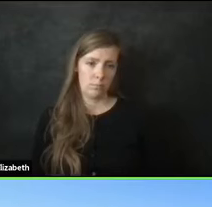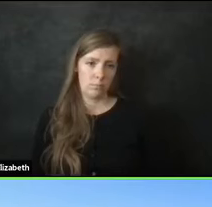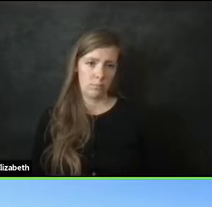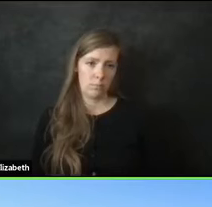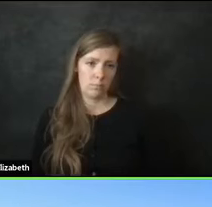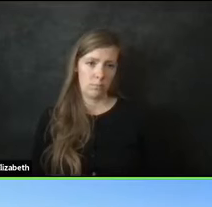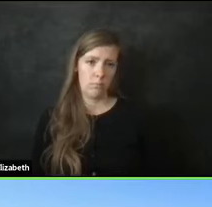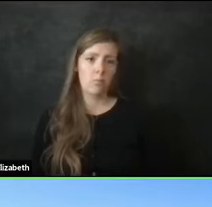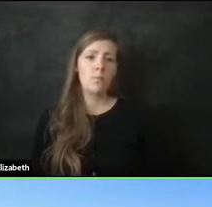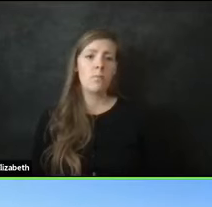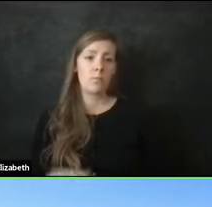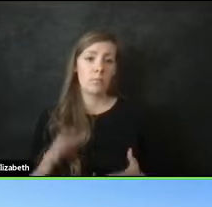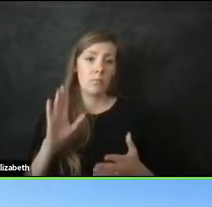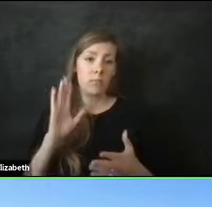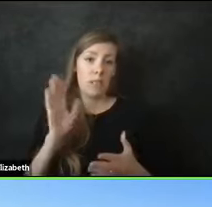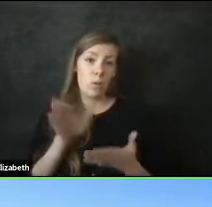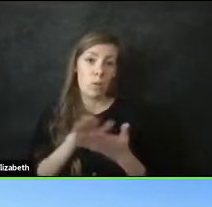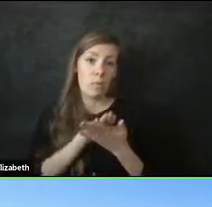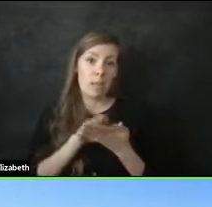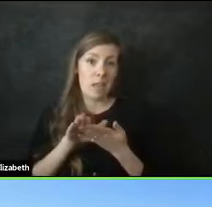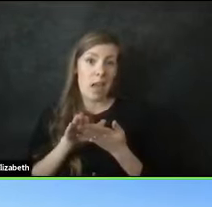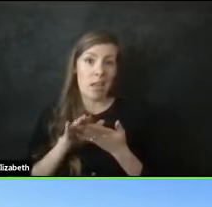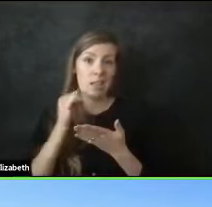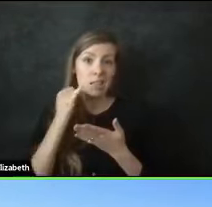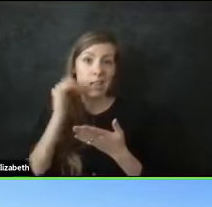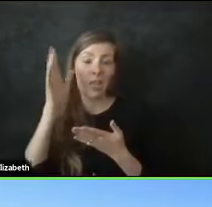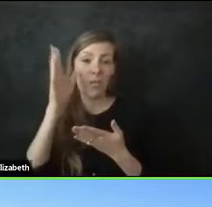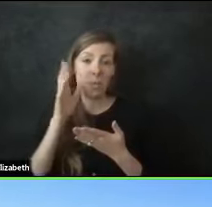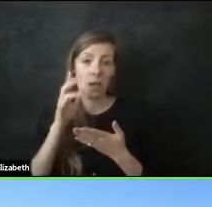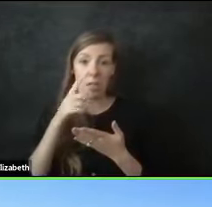It would be ideal if parents can bring